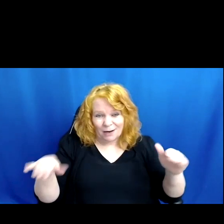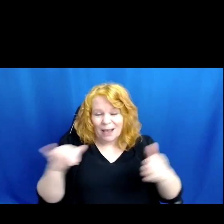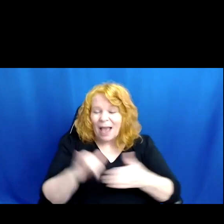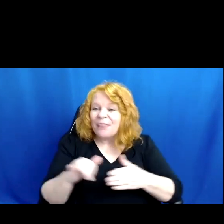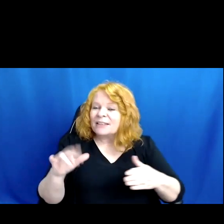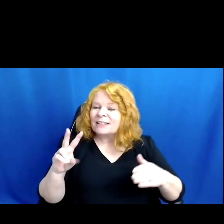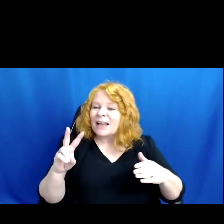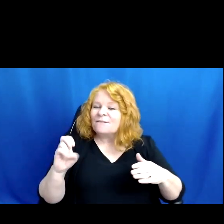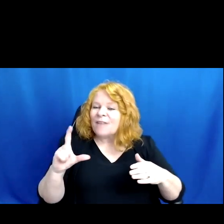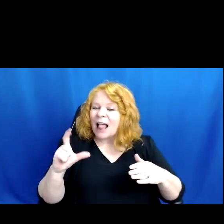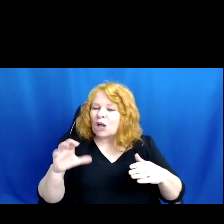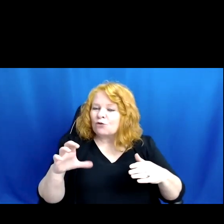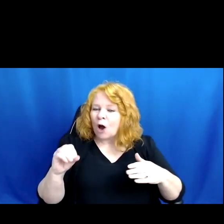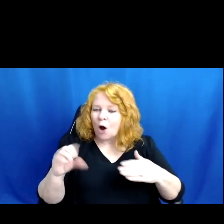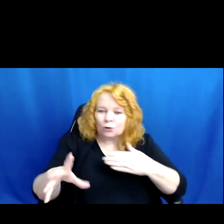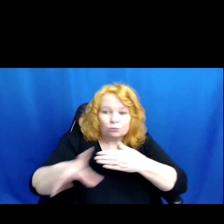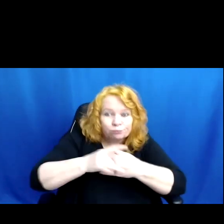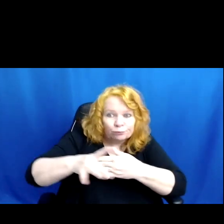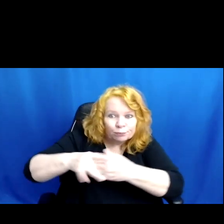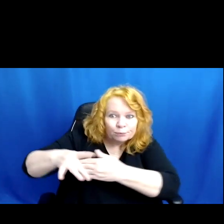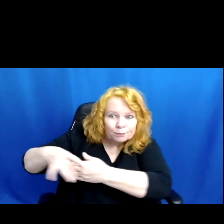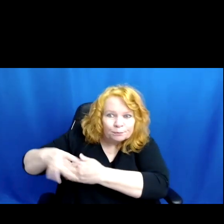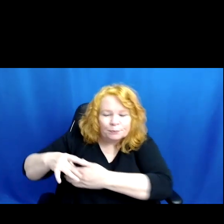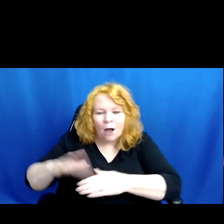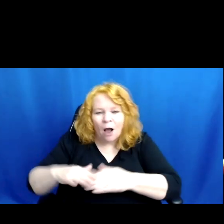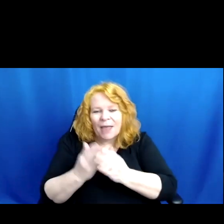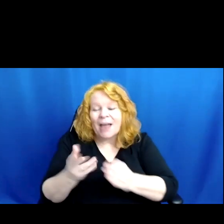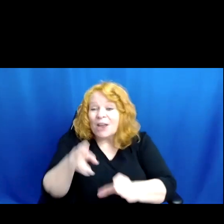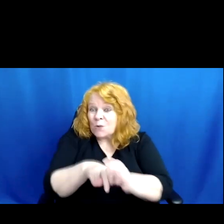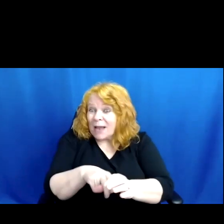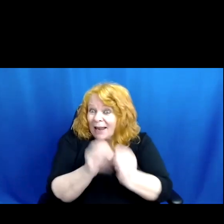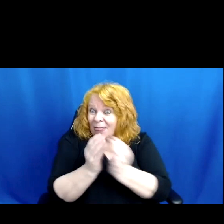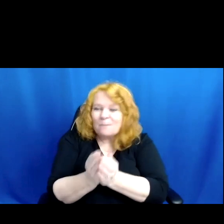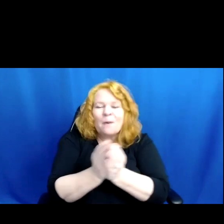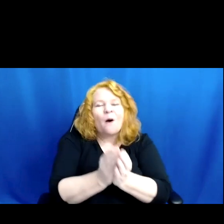It is easy to get in the boat and you can sail away.